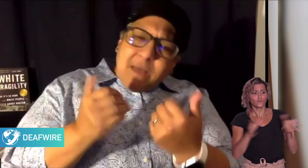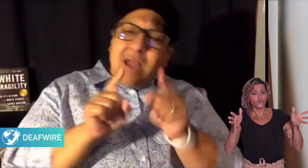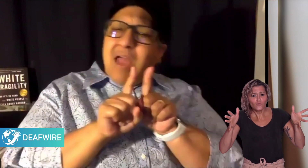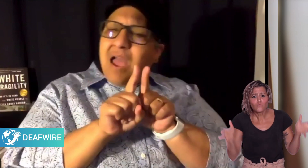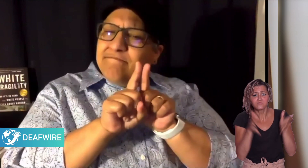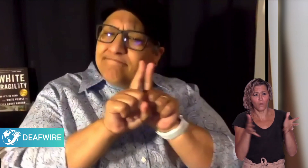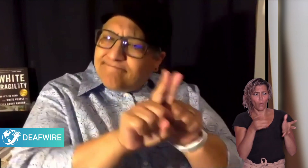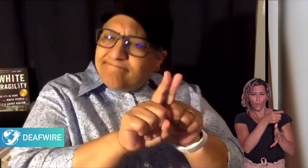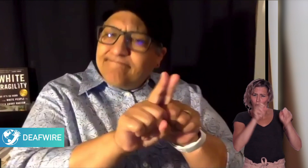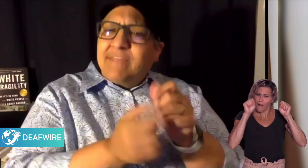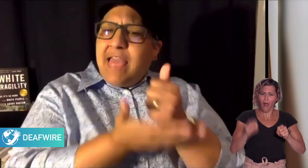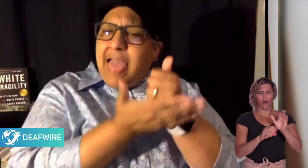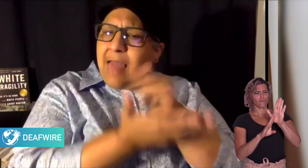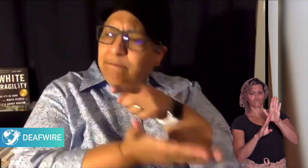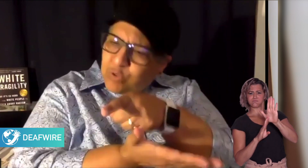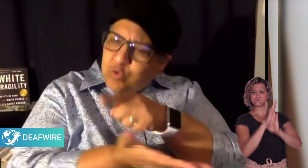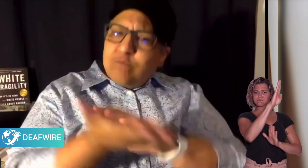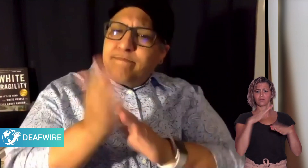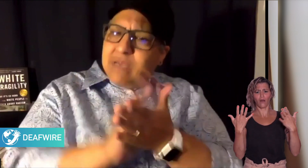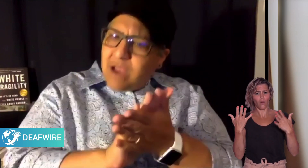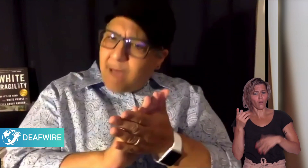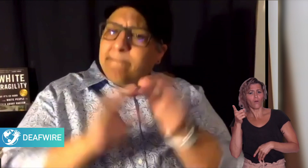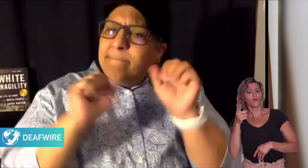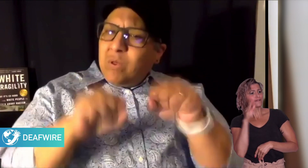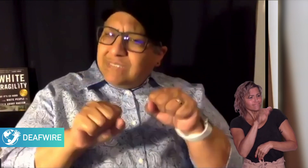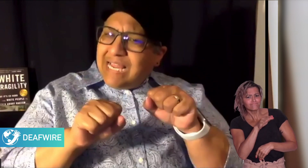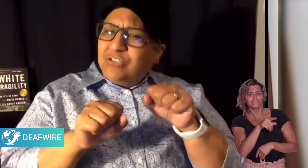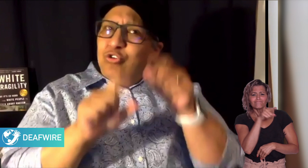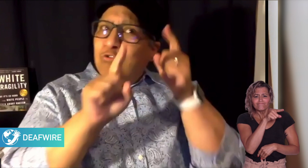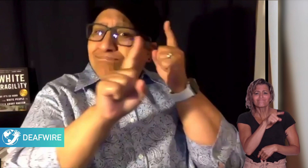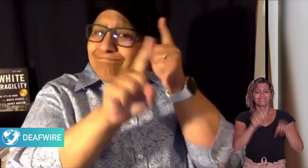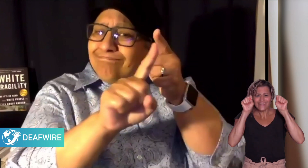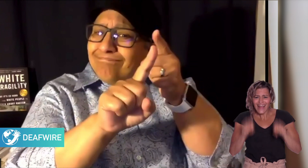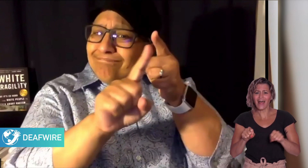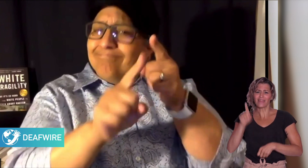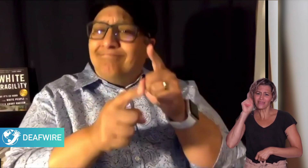mentored, encouraged to reach their potential,